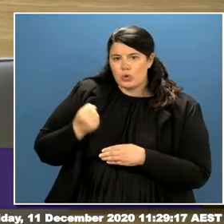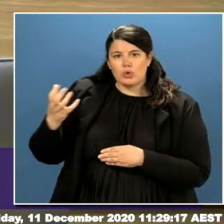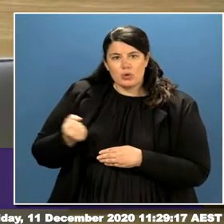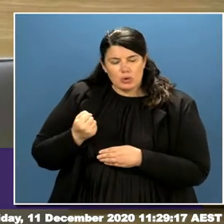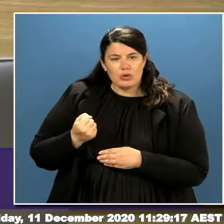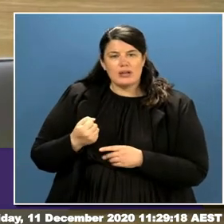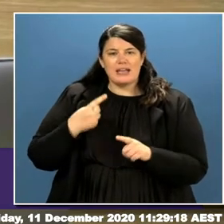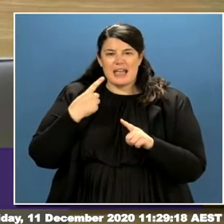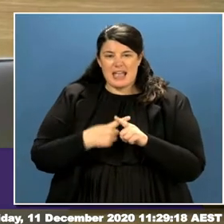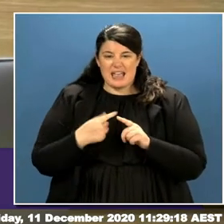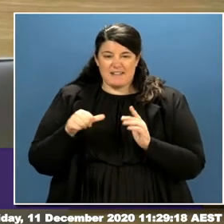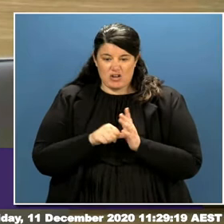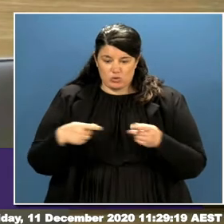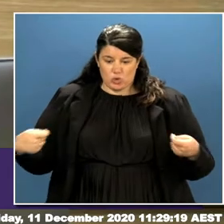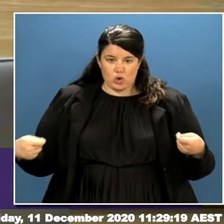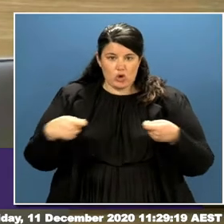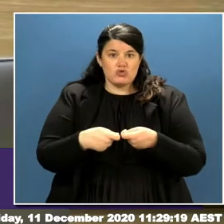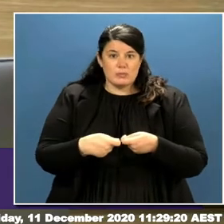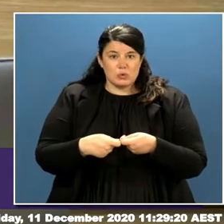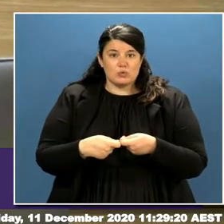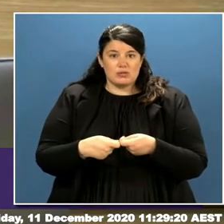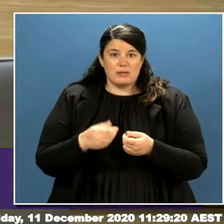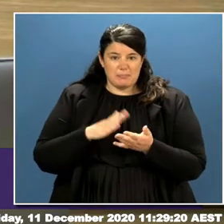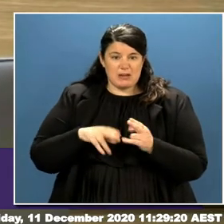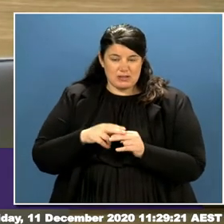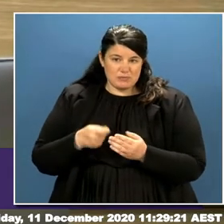financial contributions provided by Rohan's parents.